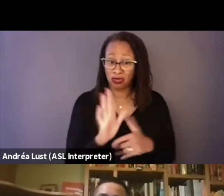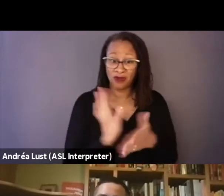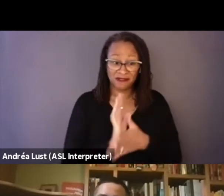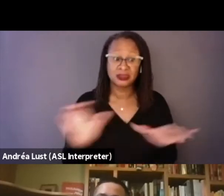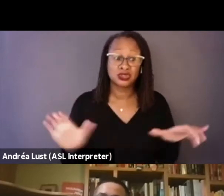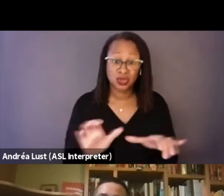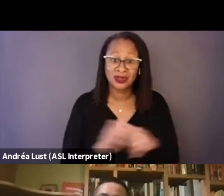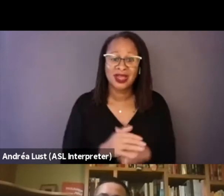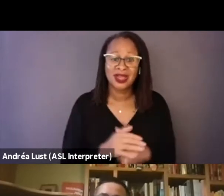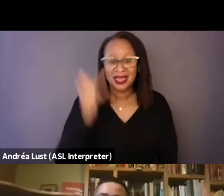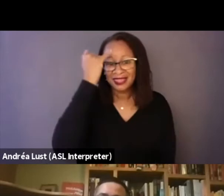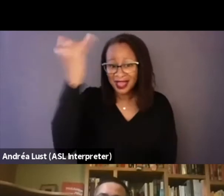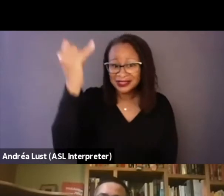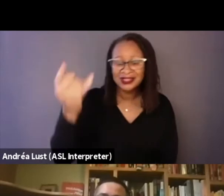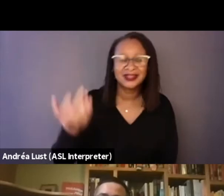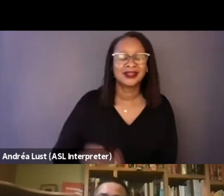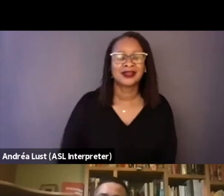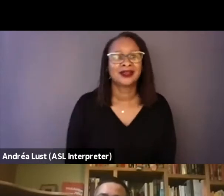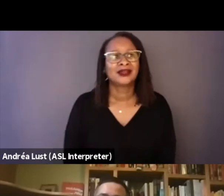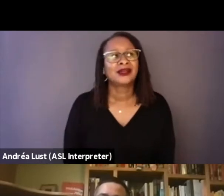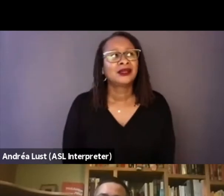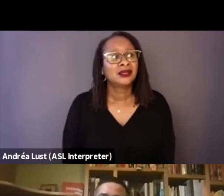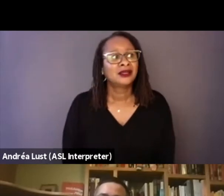the idea that there is something else.